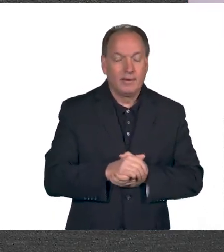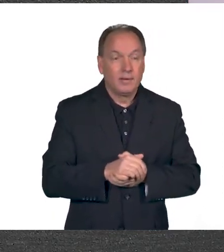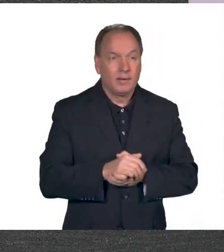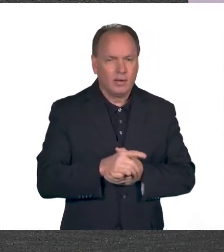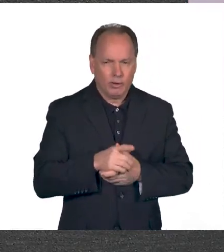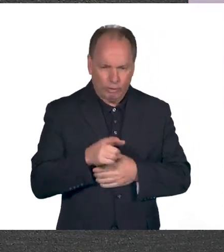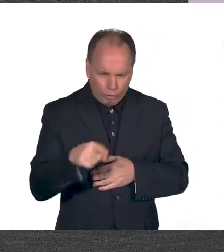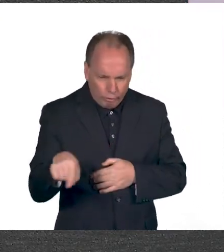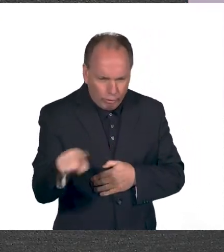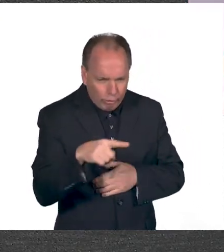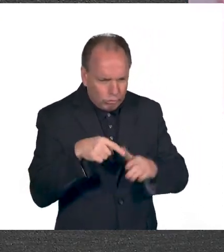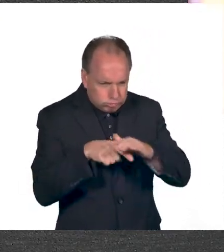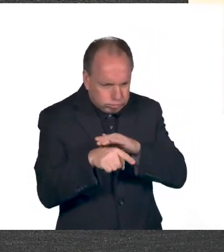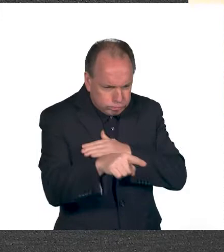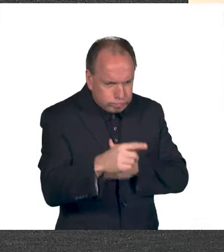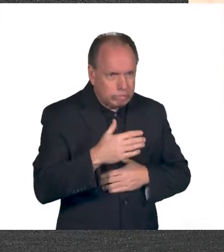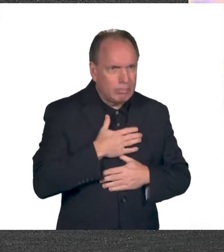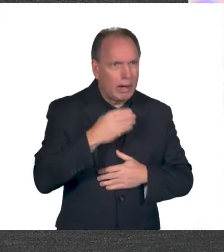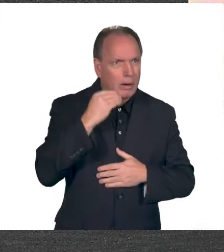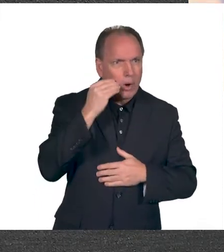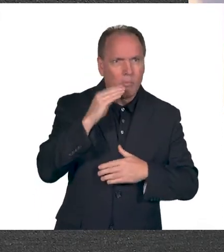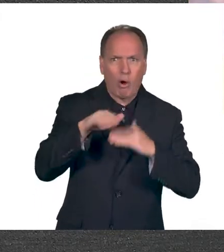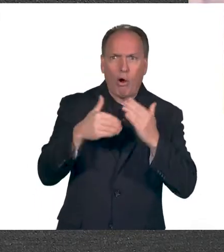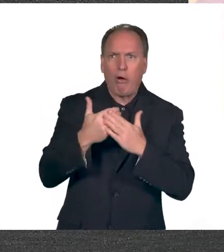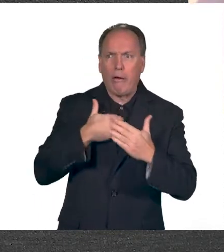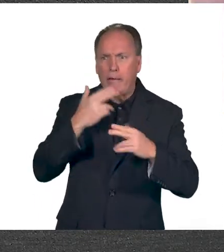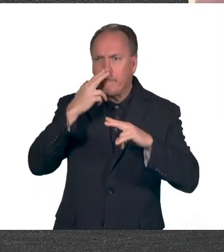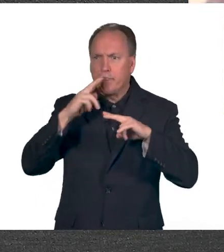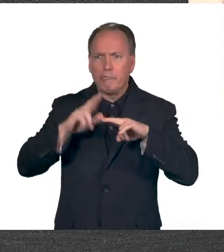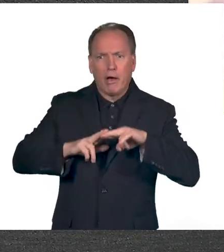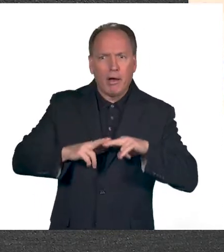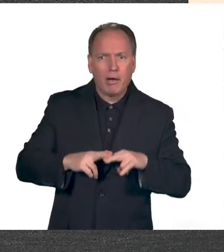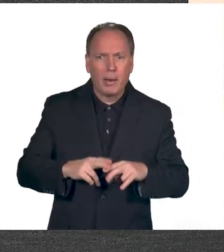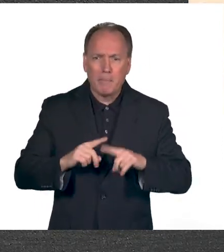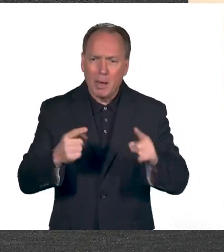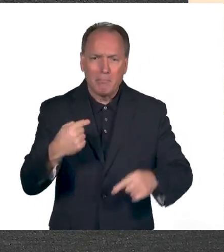"'You've snuck in my lair, and you've all had fun,